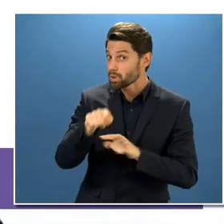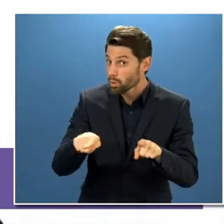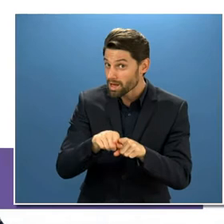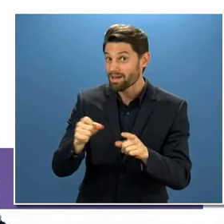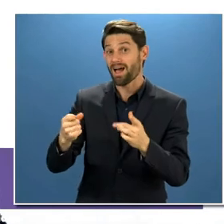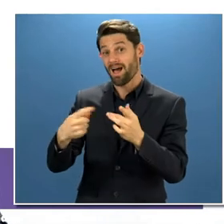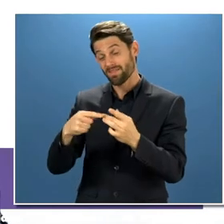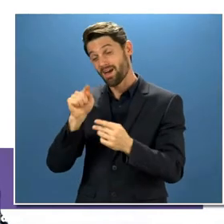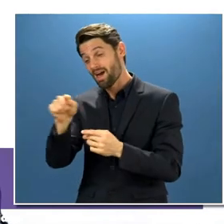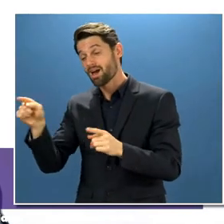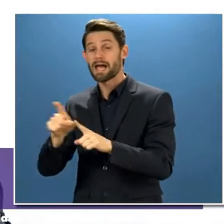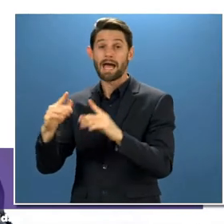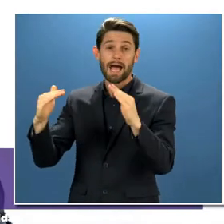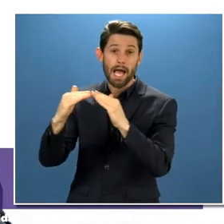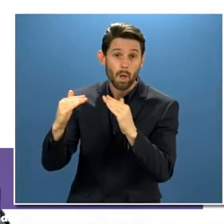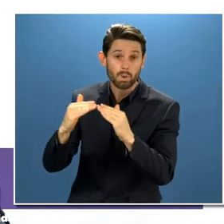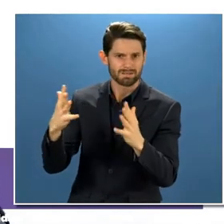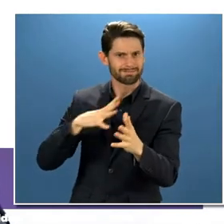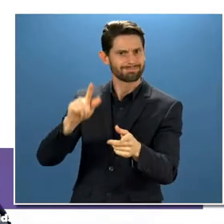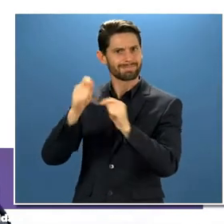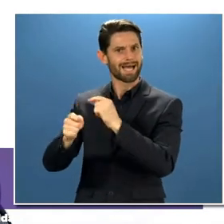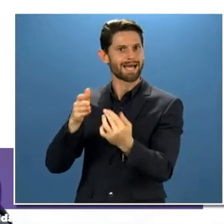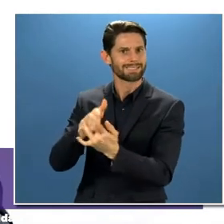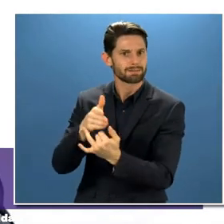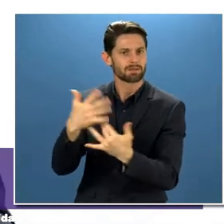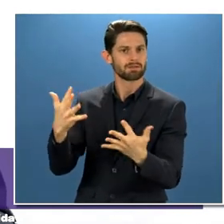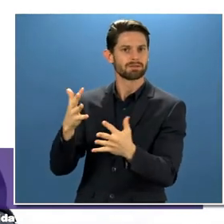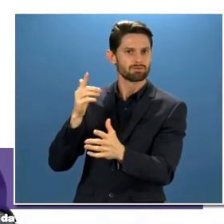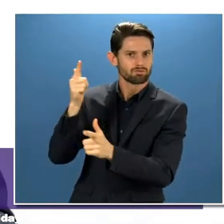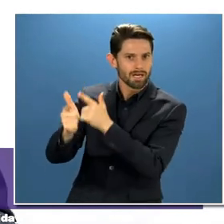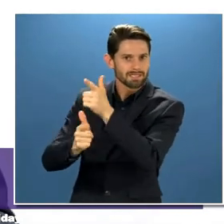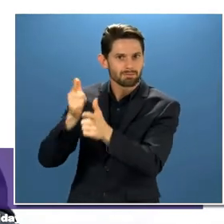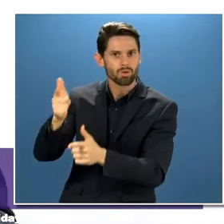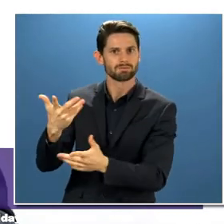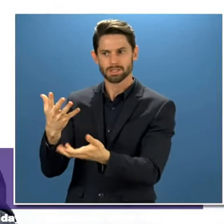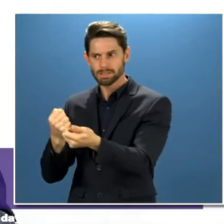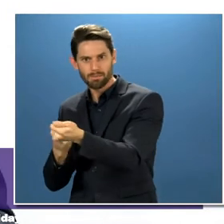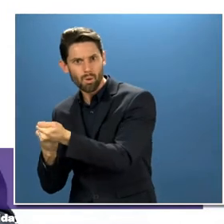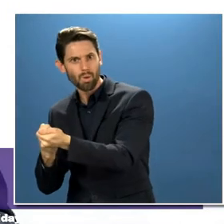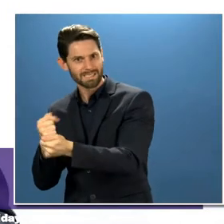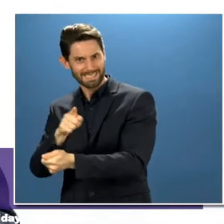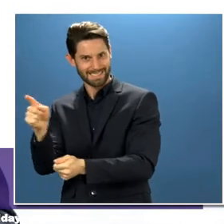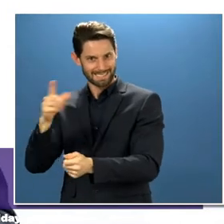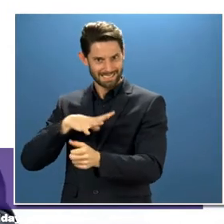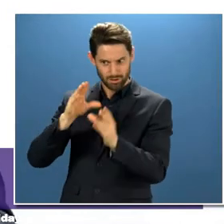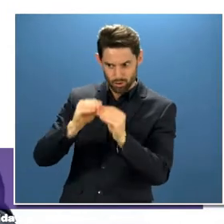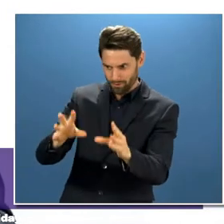transport and home support. We need to ensure that people with disability can get to work, and can get